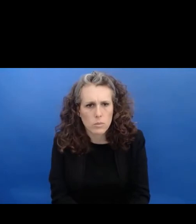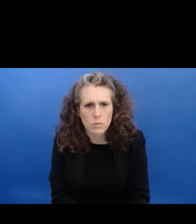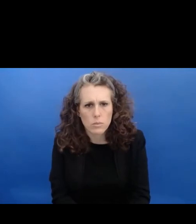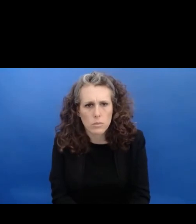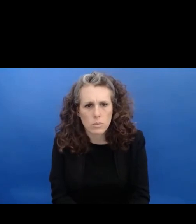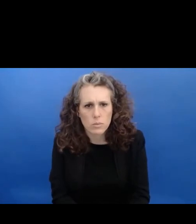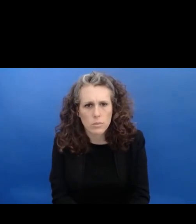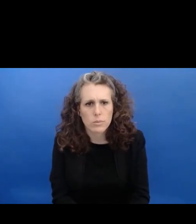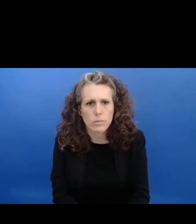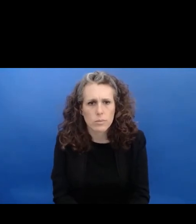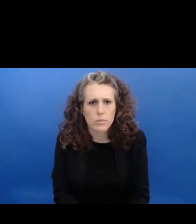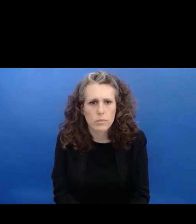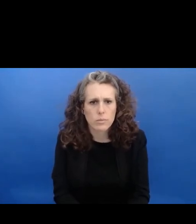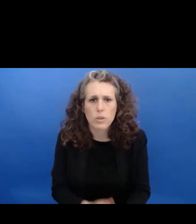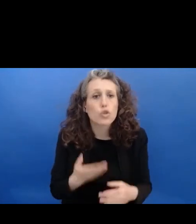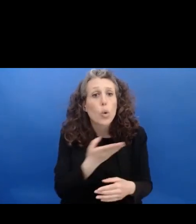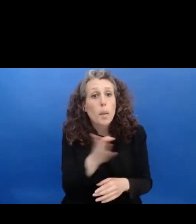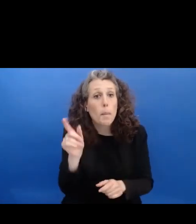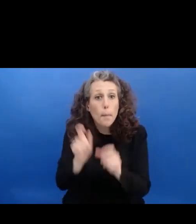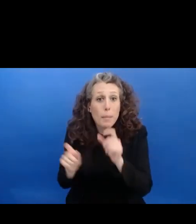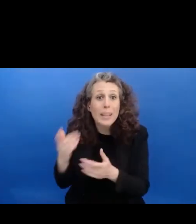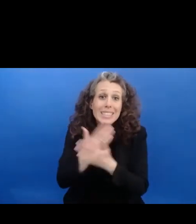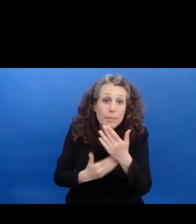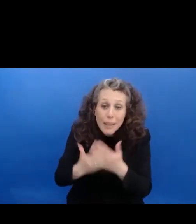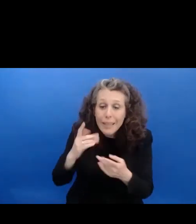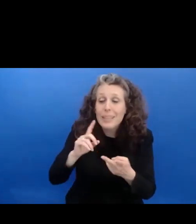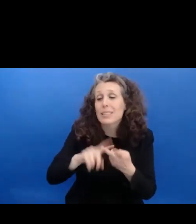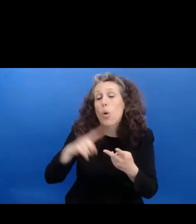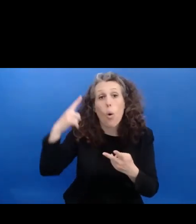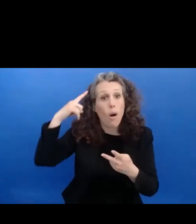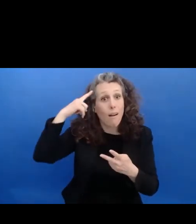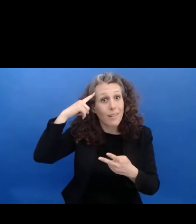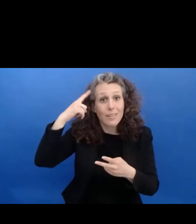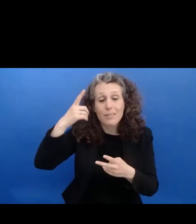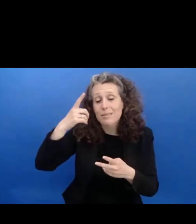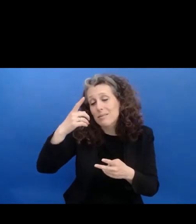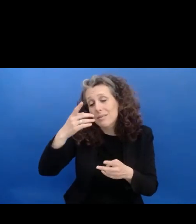of most maternalized those with intellectual disabilities psychosocial disabilities